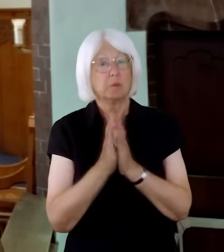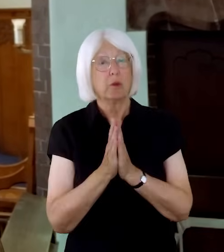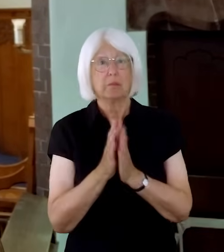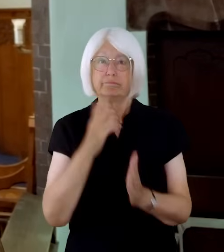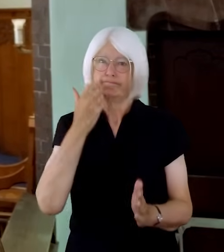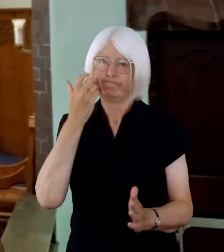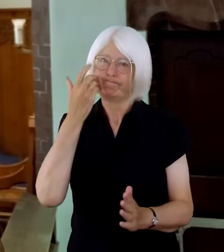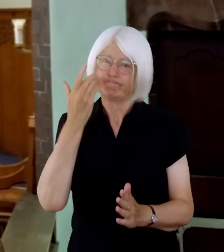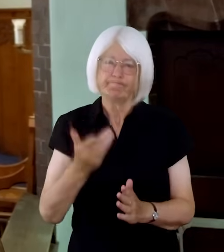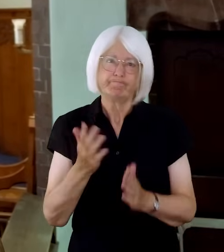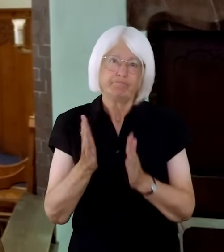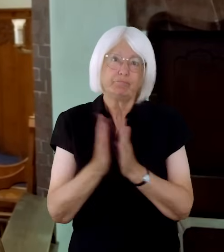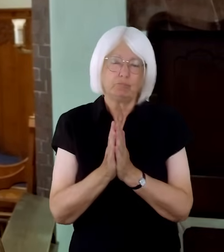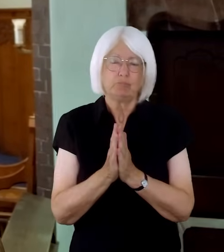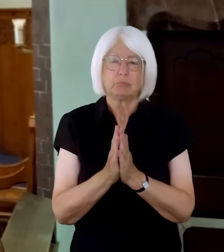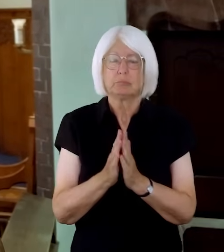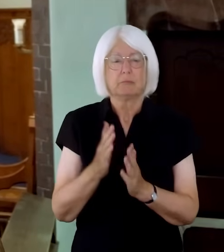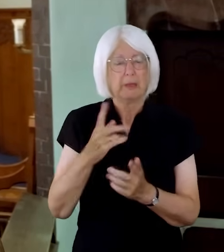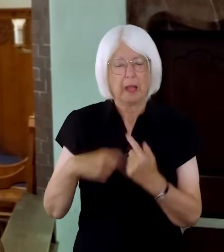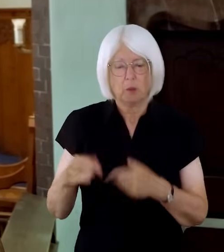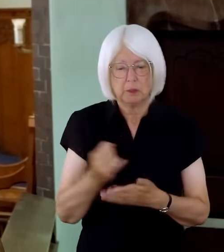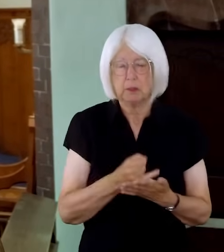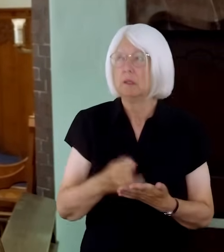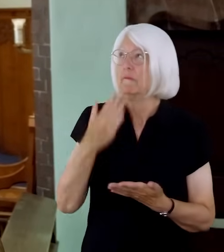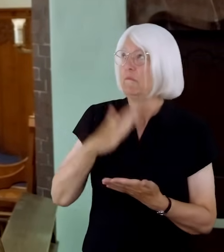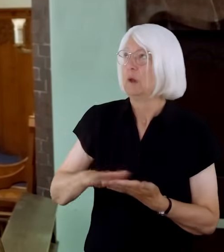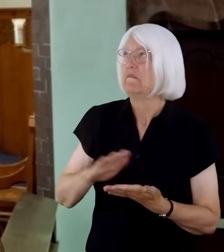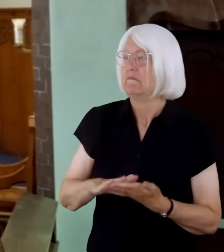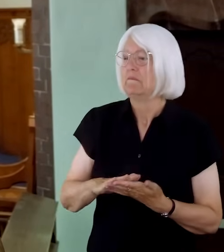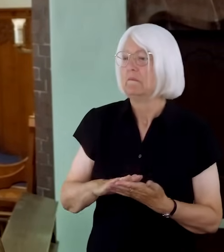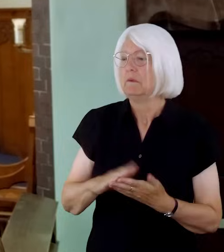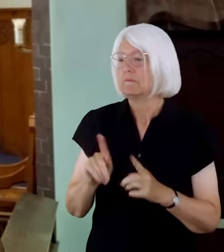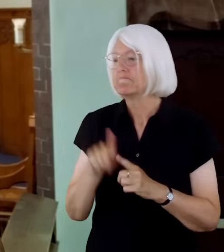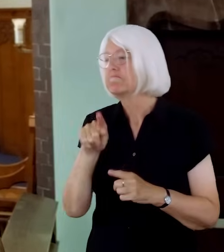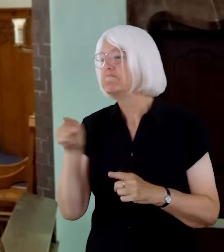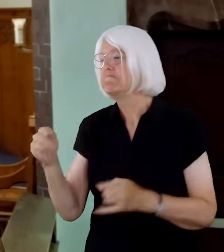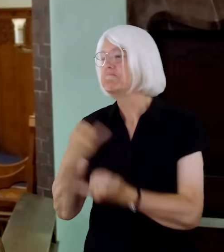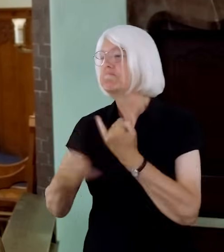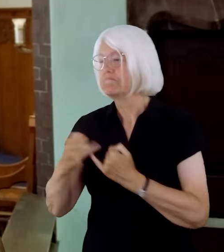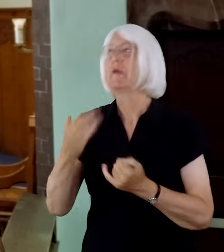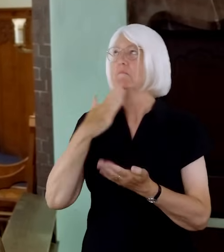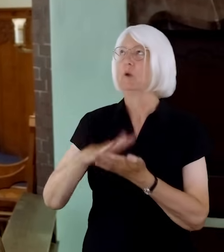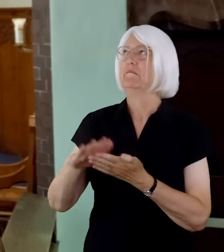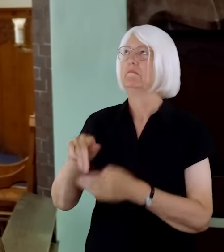forgive us our trespasses as we forgive those who trespass against us.